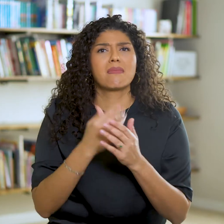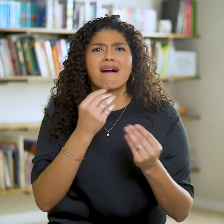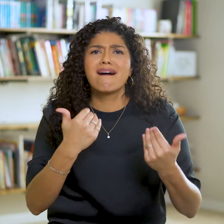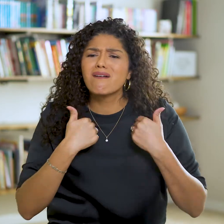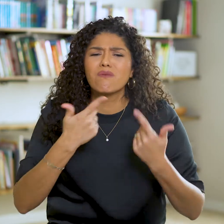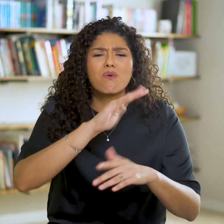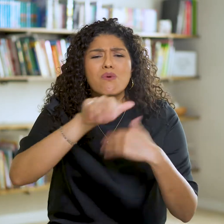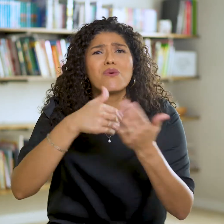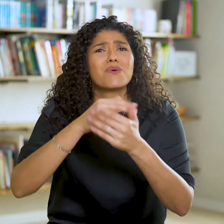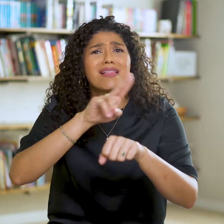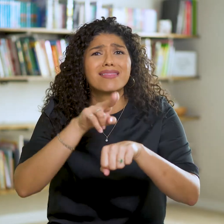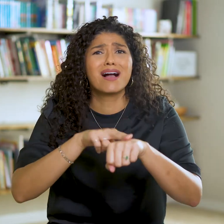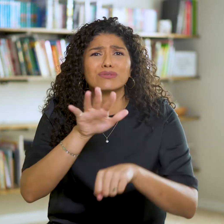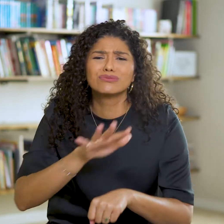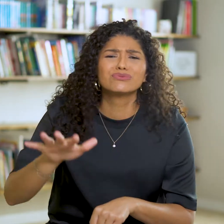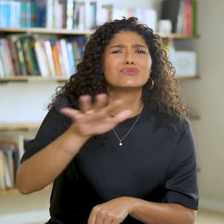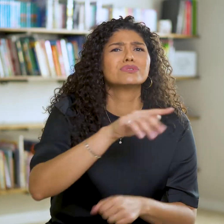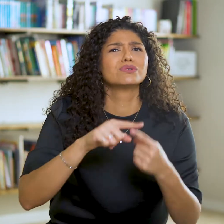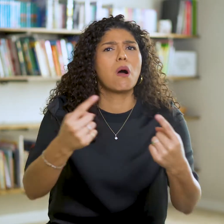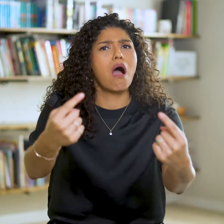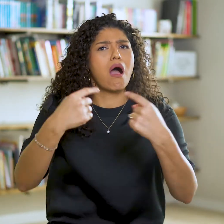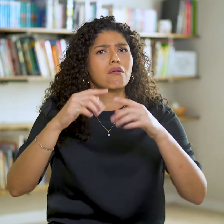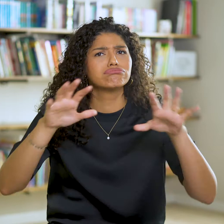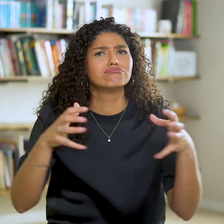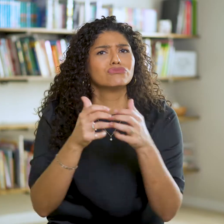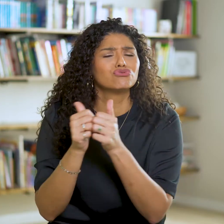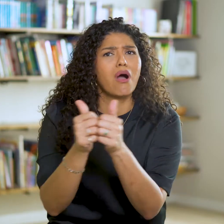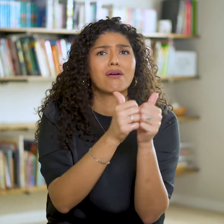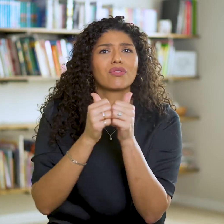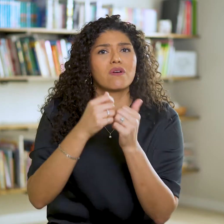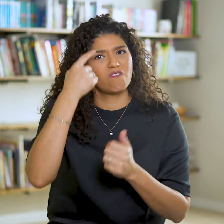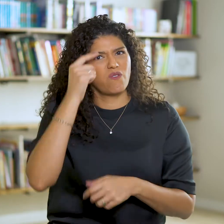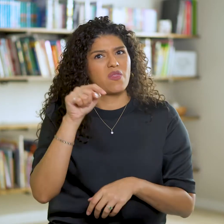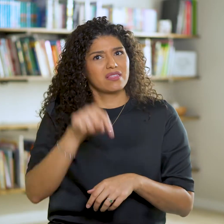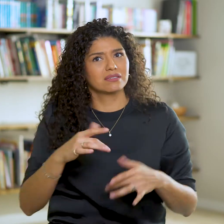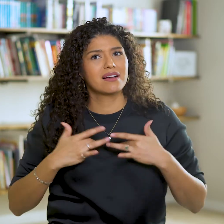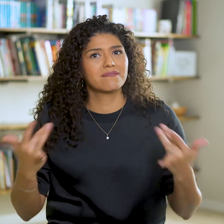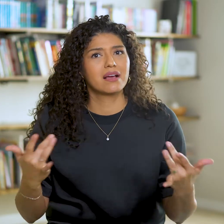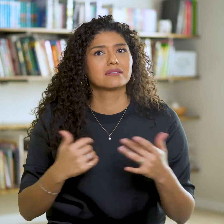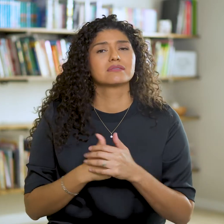and assembles the entire nation for this event.